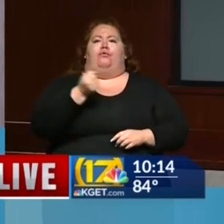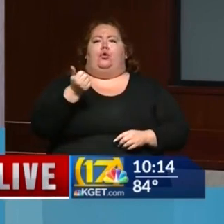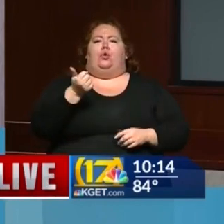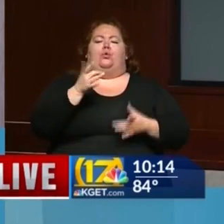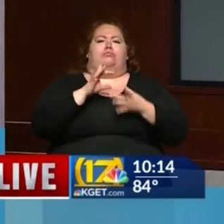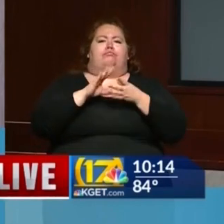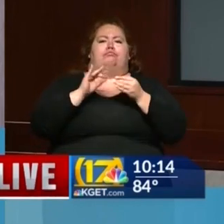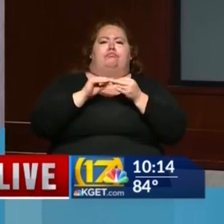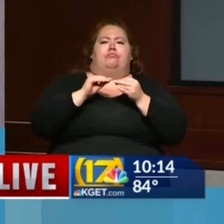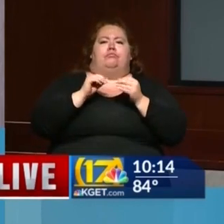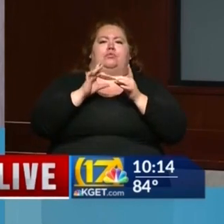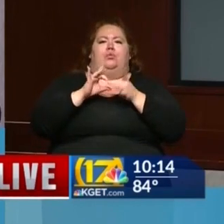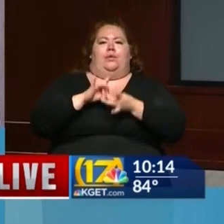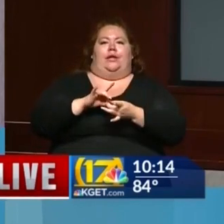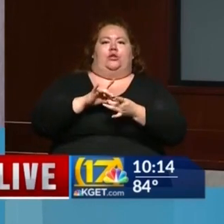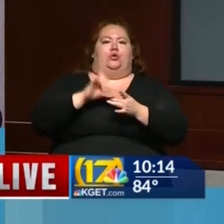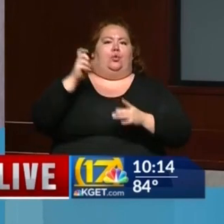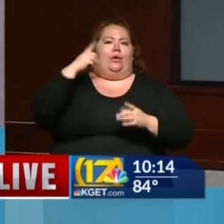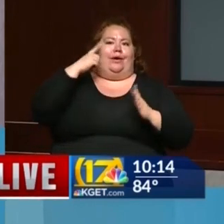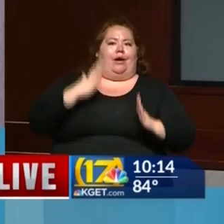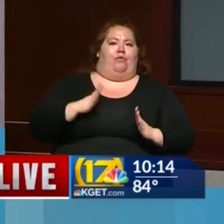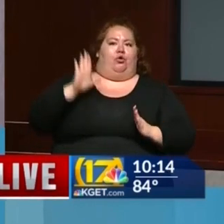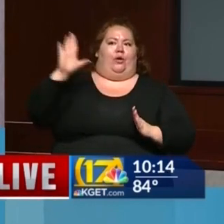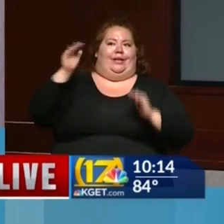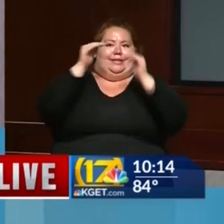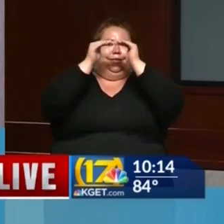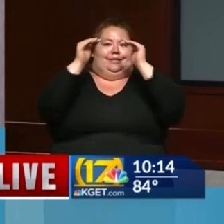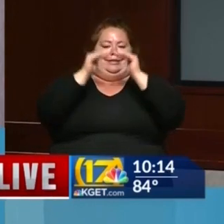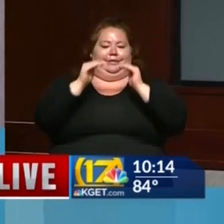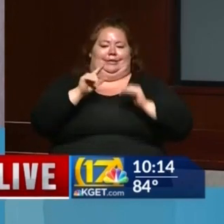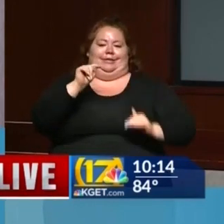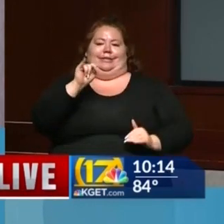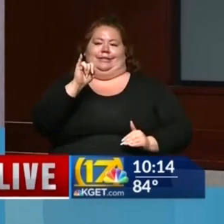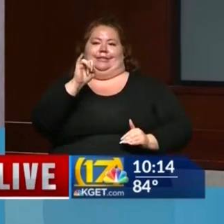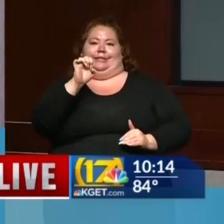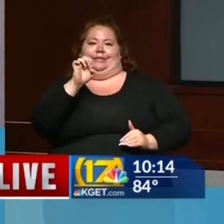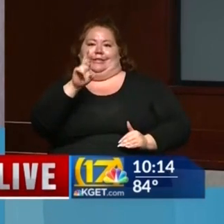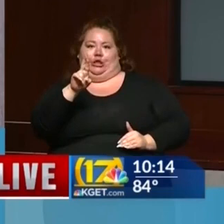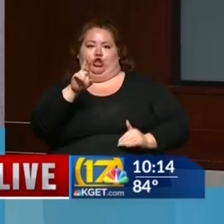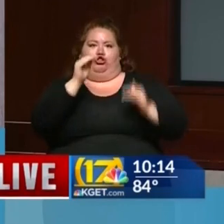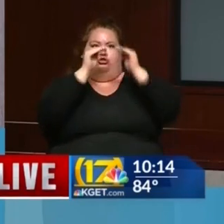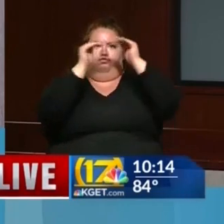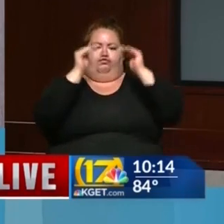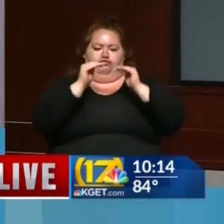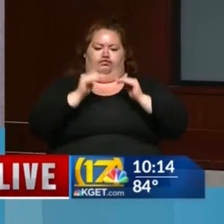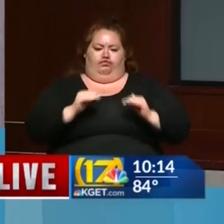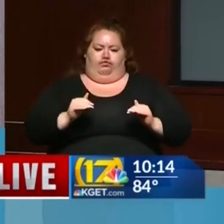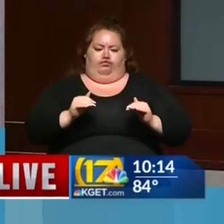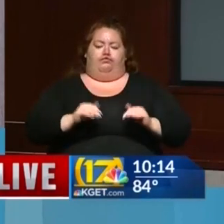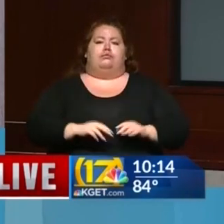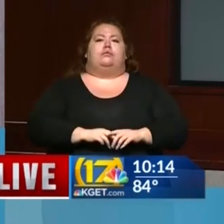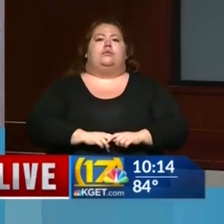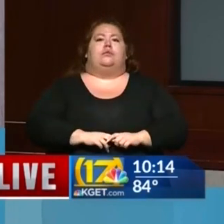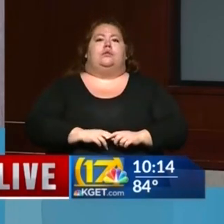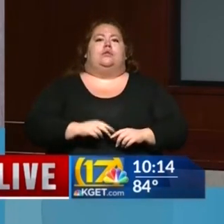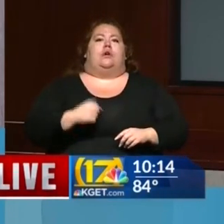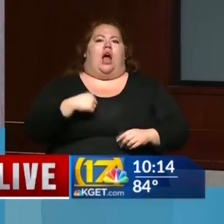AGAIN, CALL TWO ONE ONE. A COUPLE OF NOTES ON THE GOVERNOR'S TIERS.